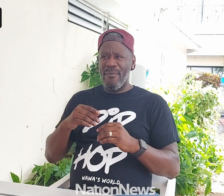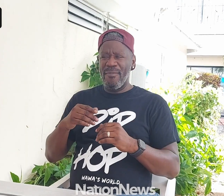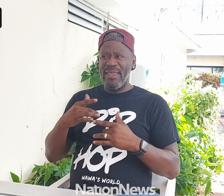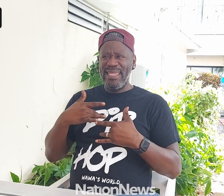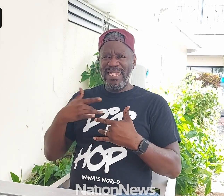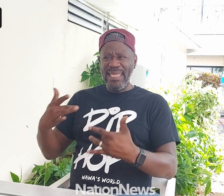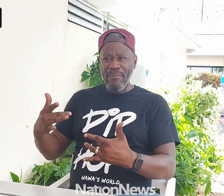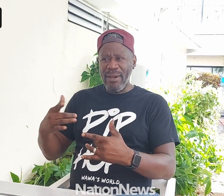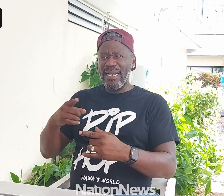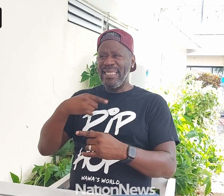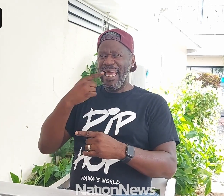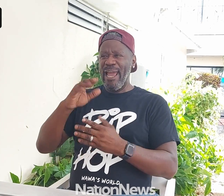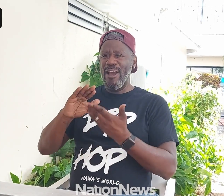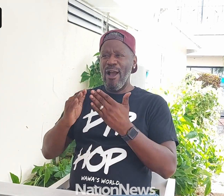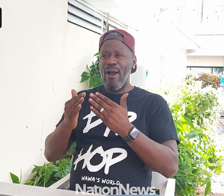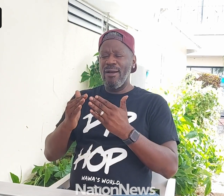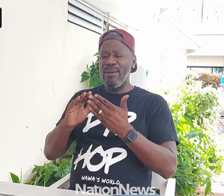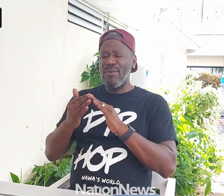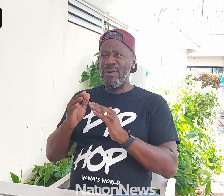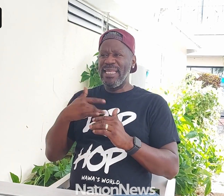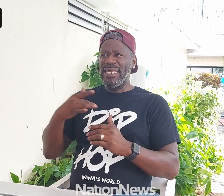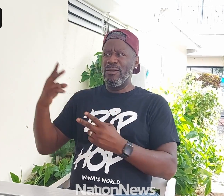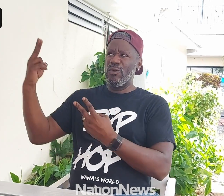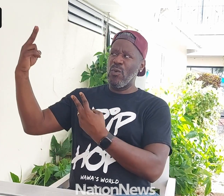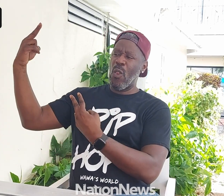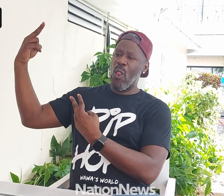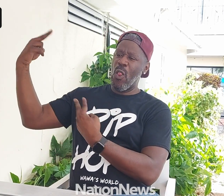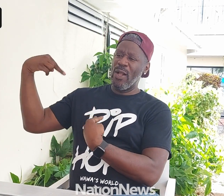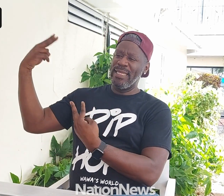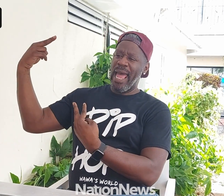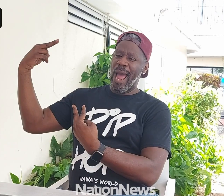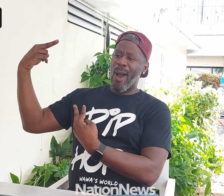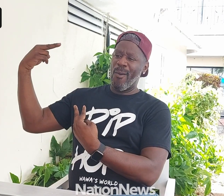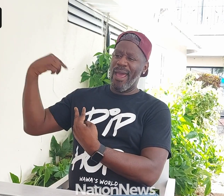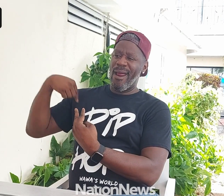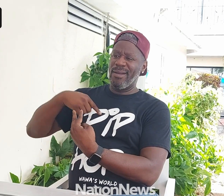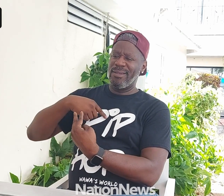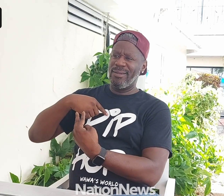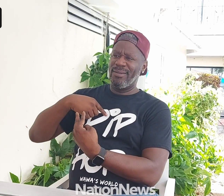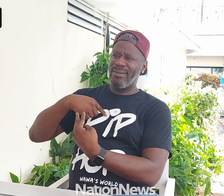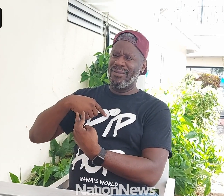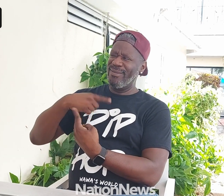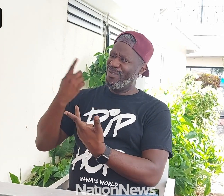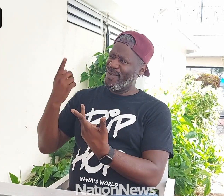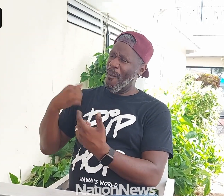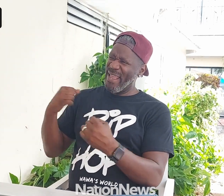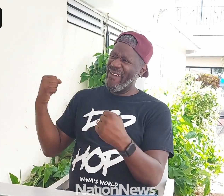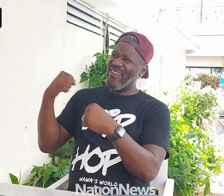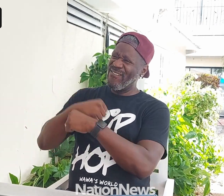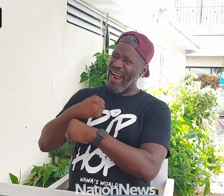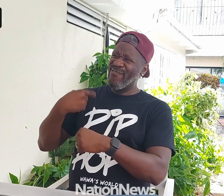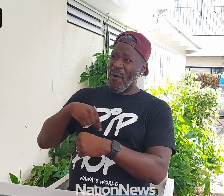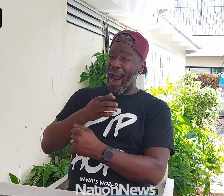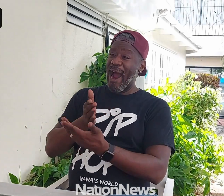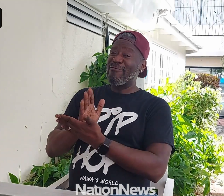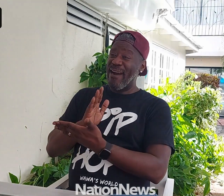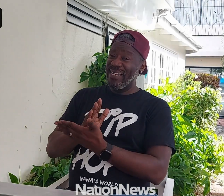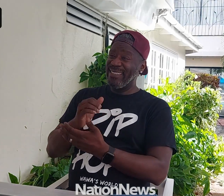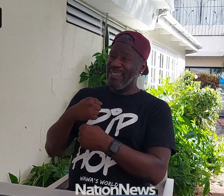achieving you know hearing sometimes the hearing Community tends to look down at us and we've had